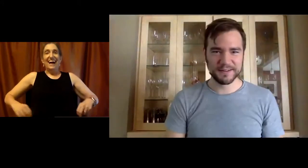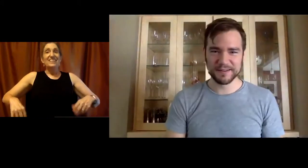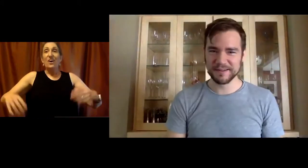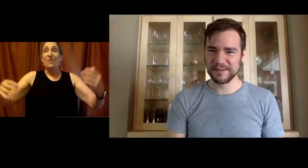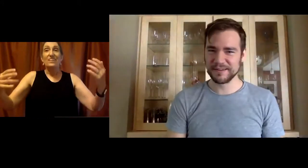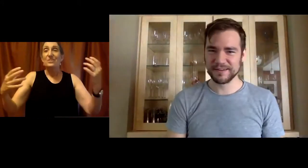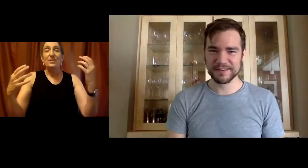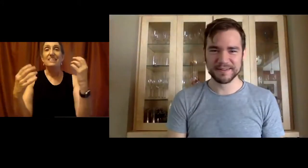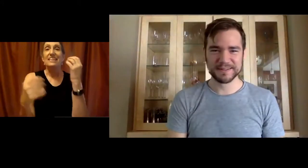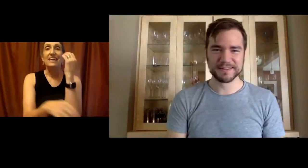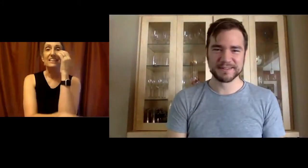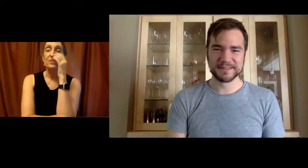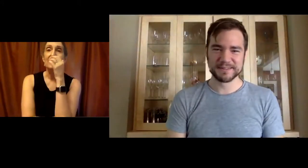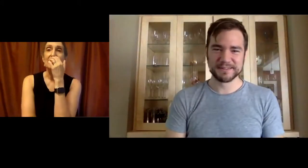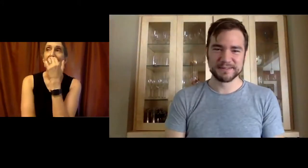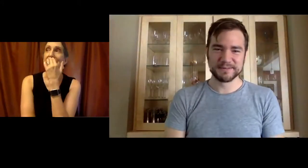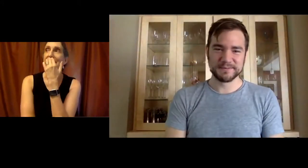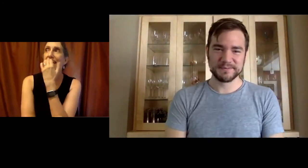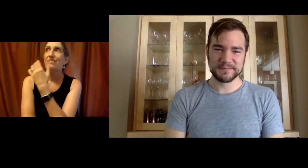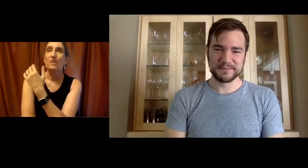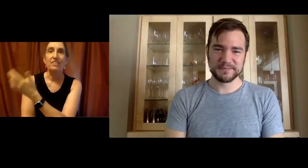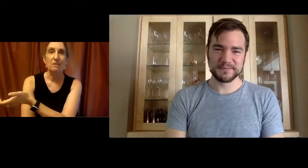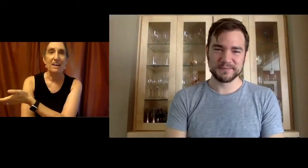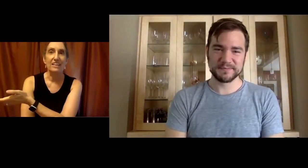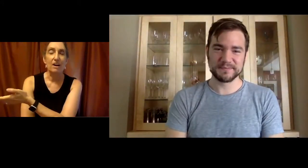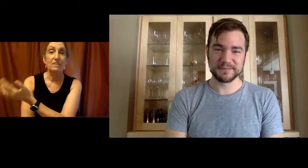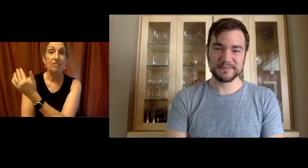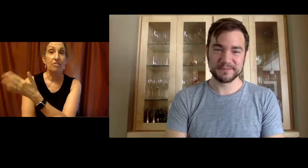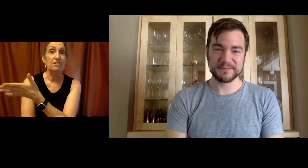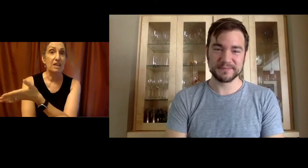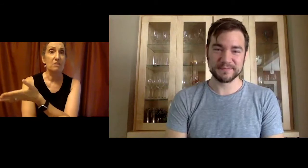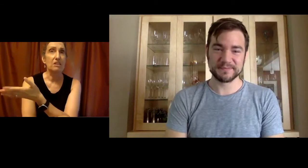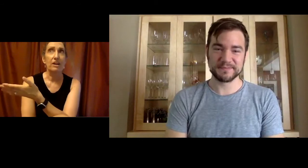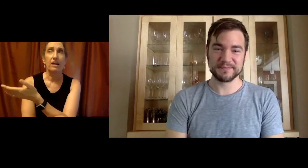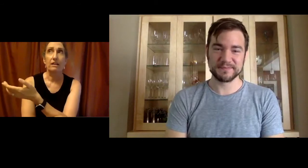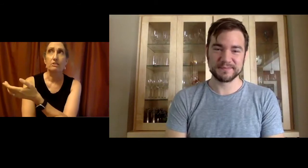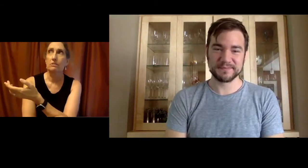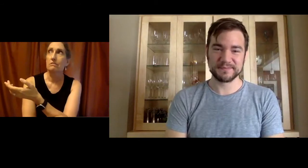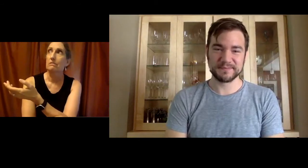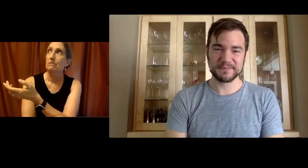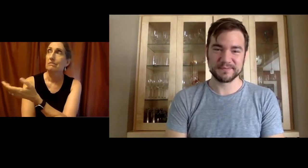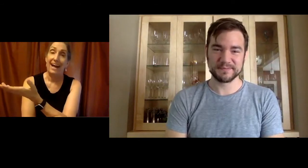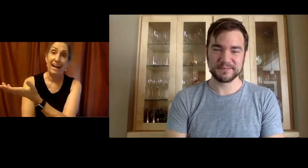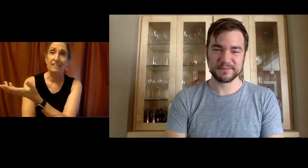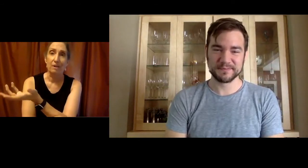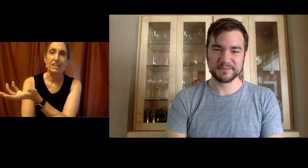I know, it's crazy, it's crazy. It's like when I think about it now, I mean the same theater has, had right now,